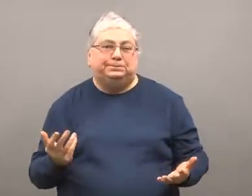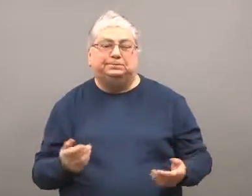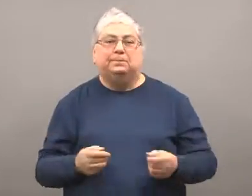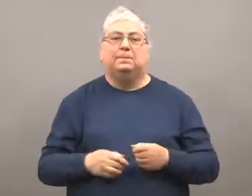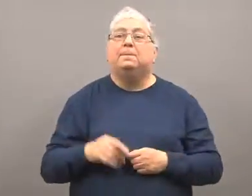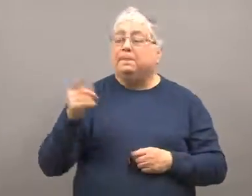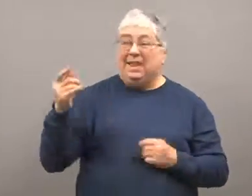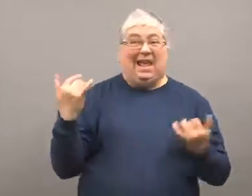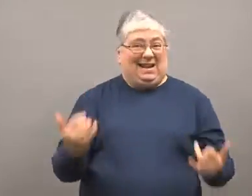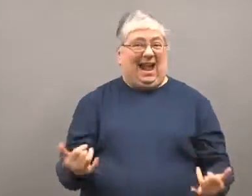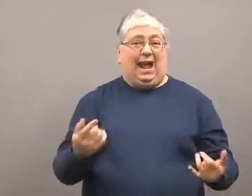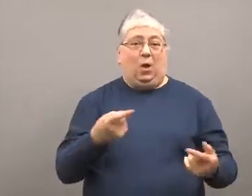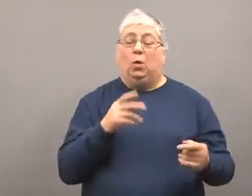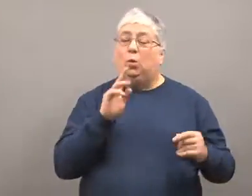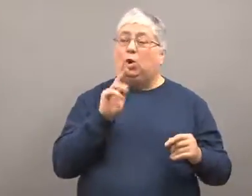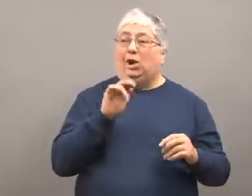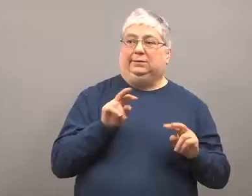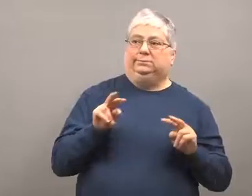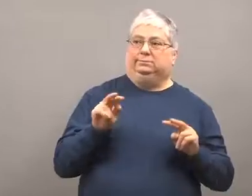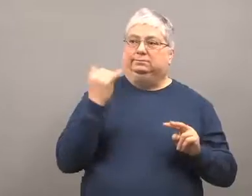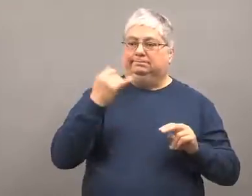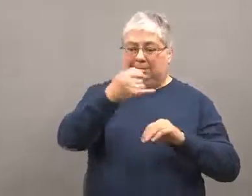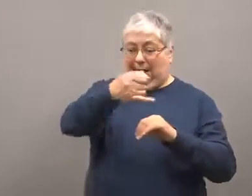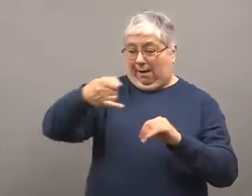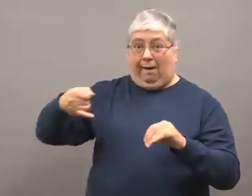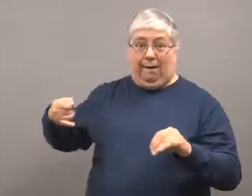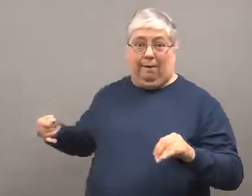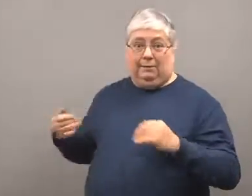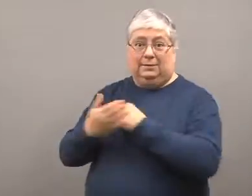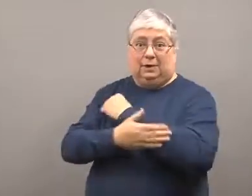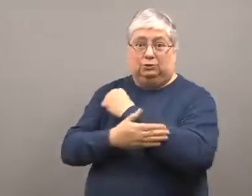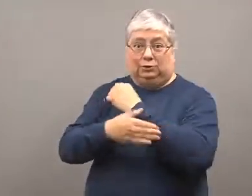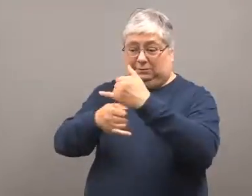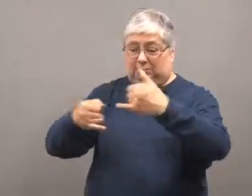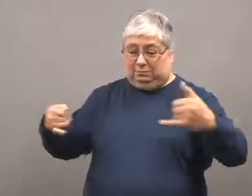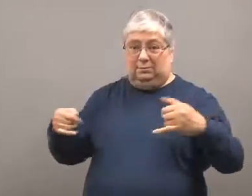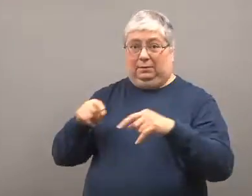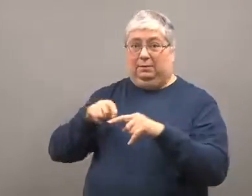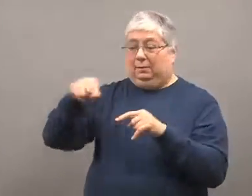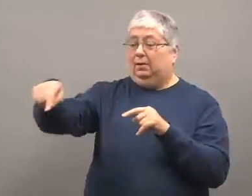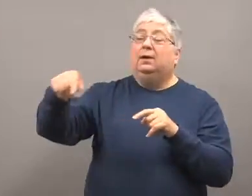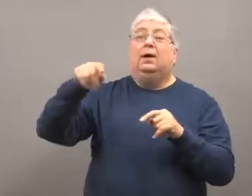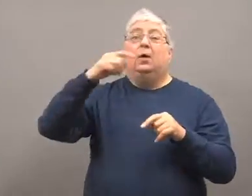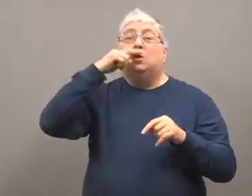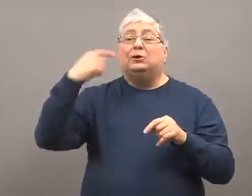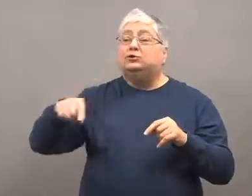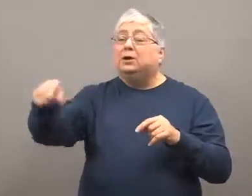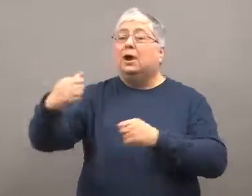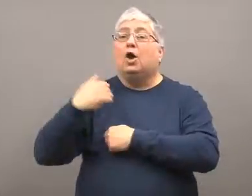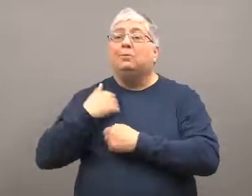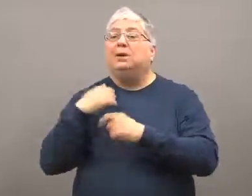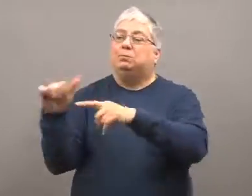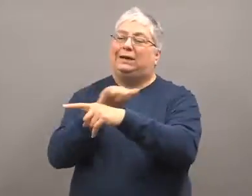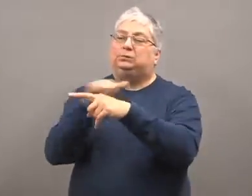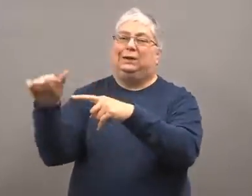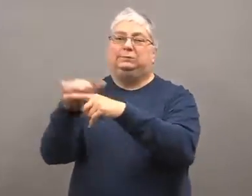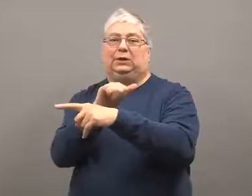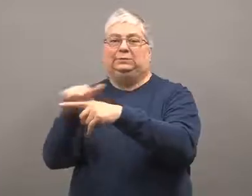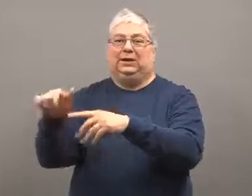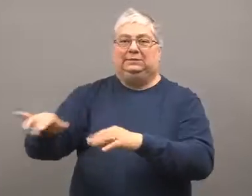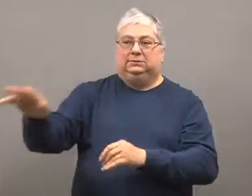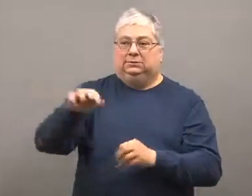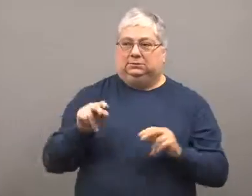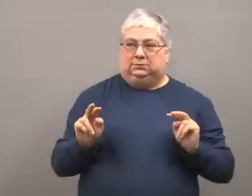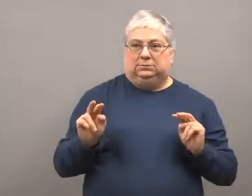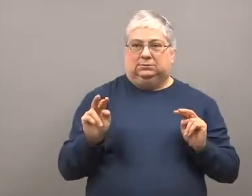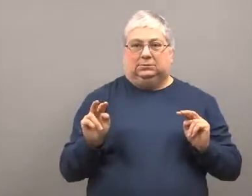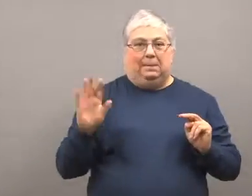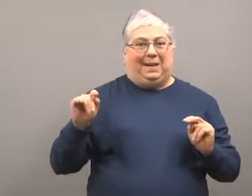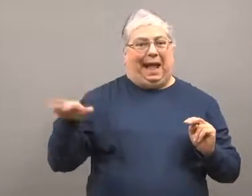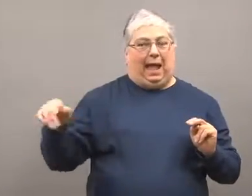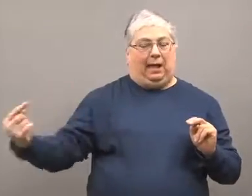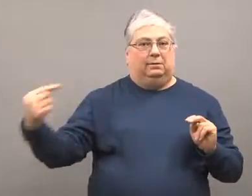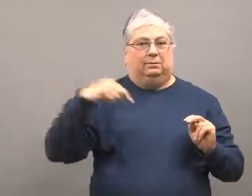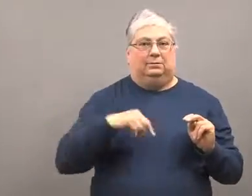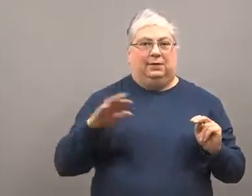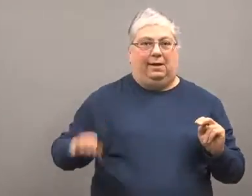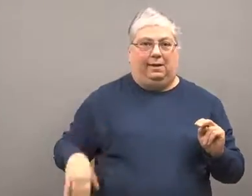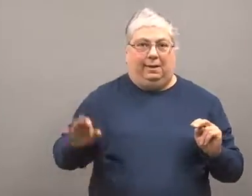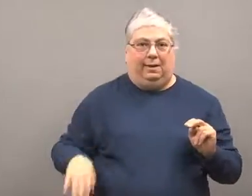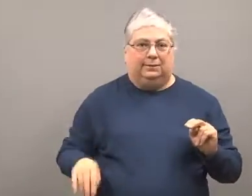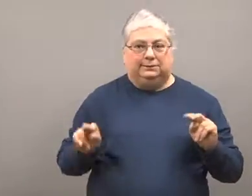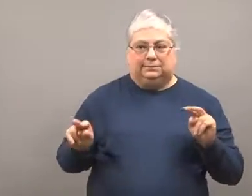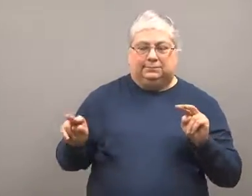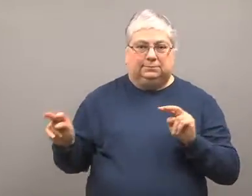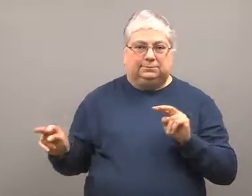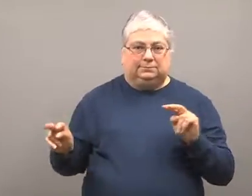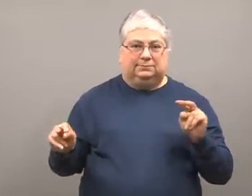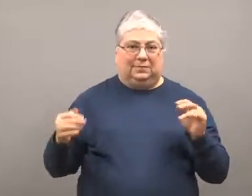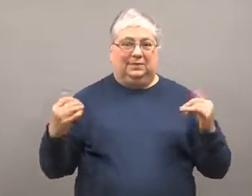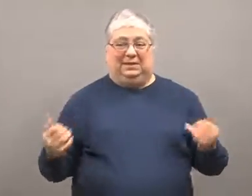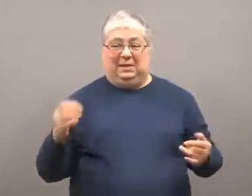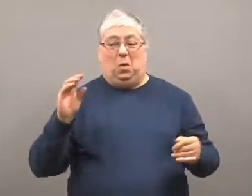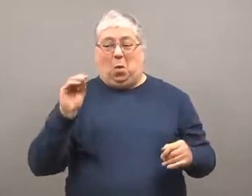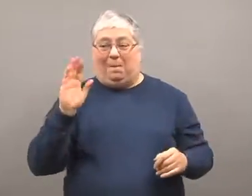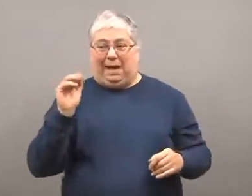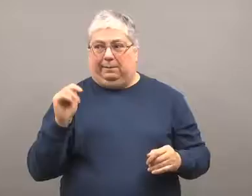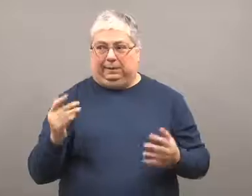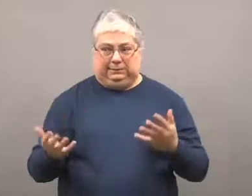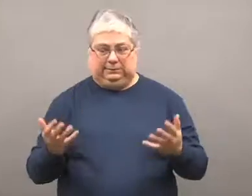Russian troops are practicing war games just across the border.